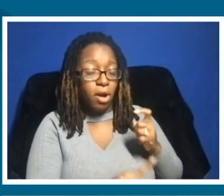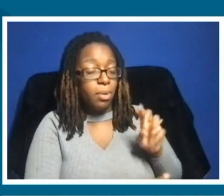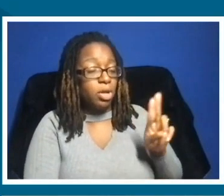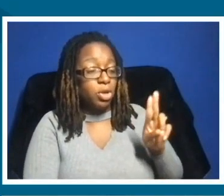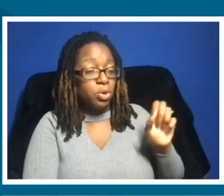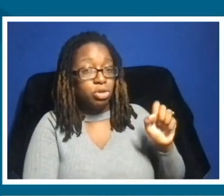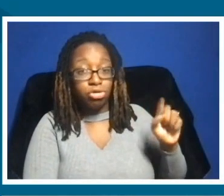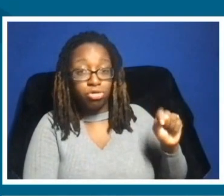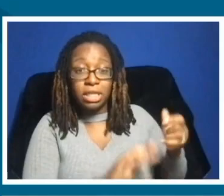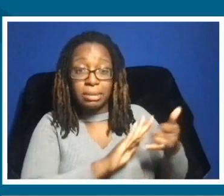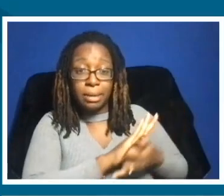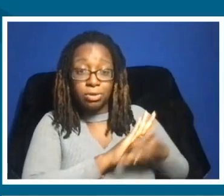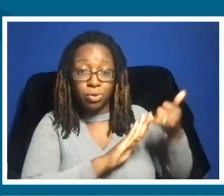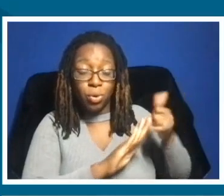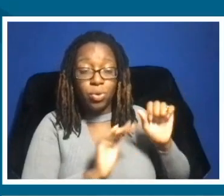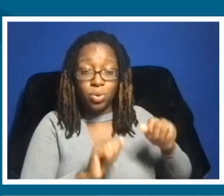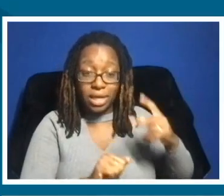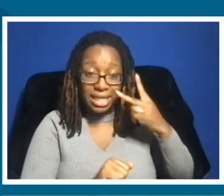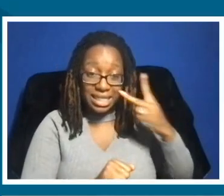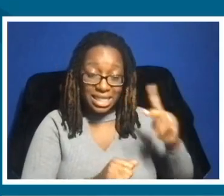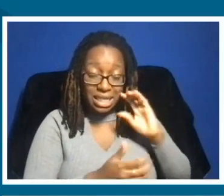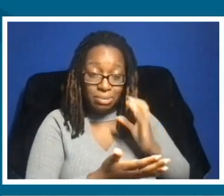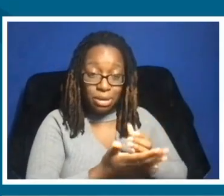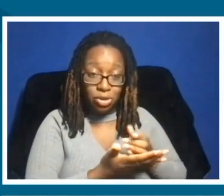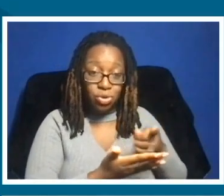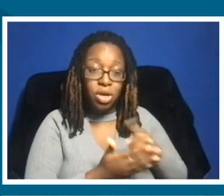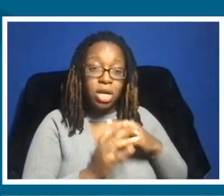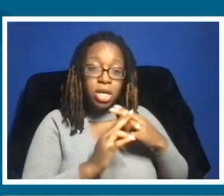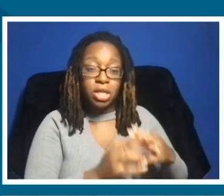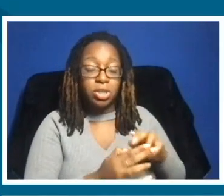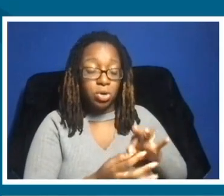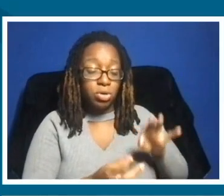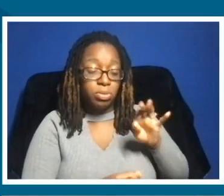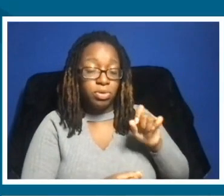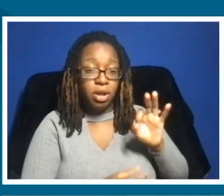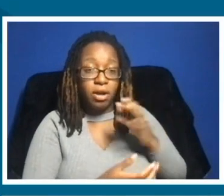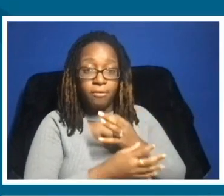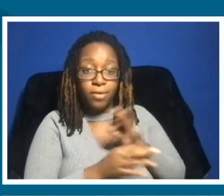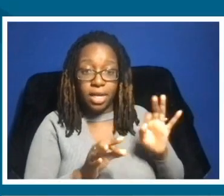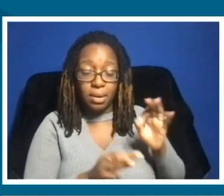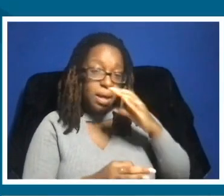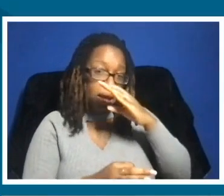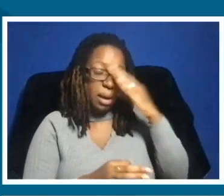photographed here sculpture is called the spirit of freedom by a black